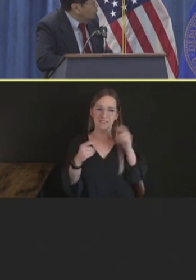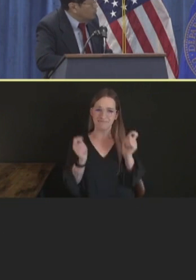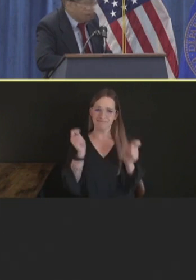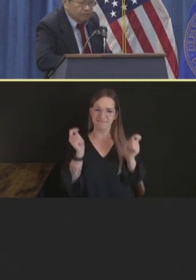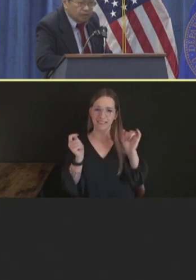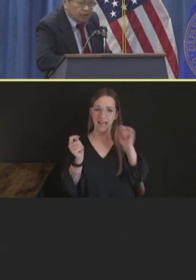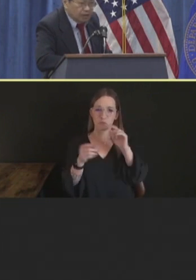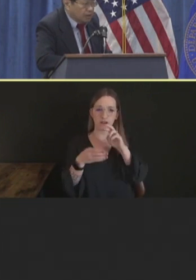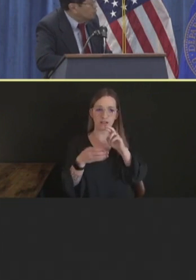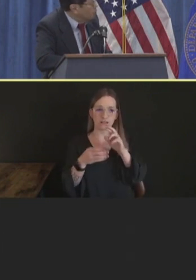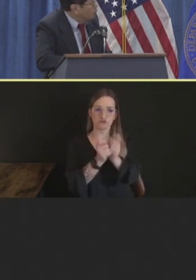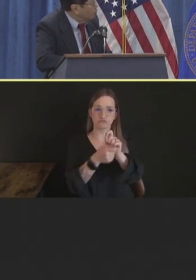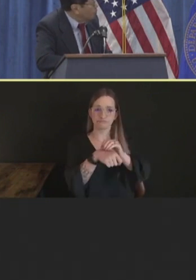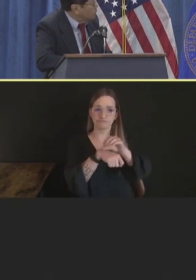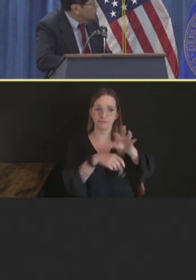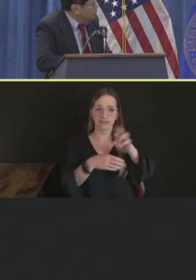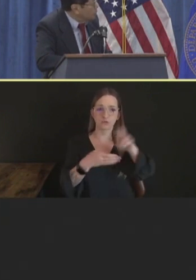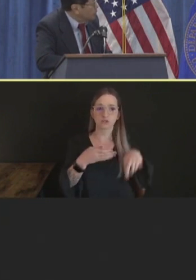we have done so for over 60 of them.